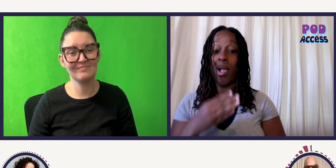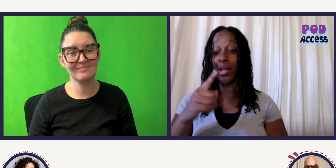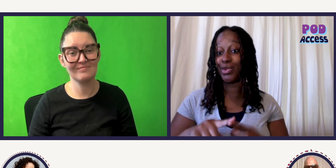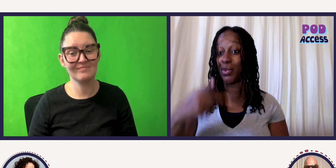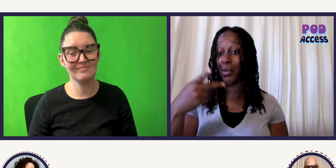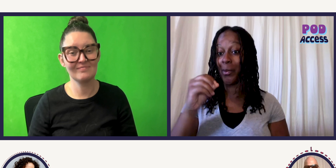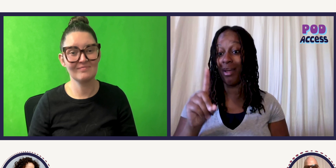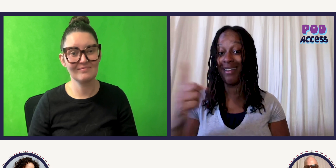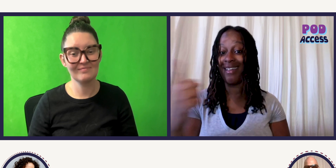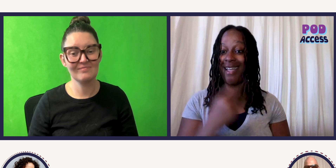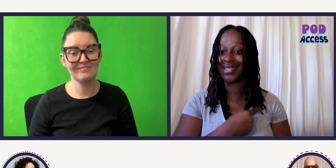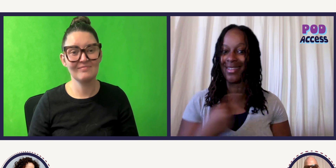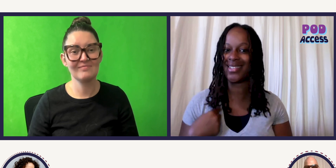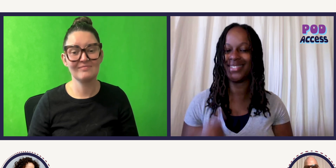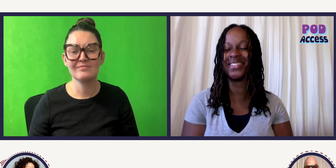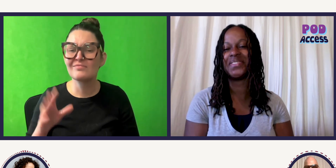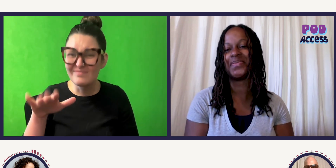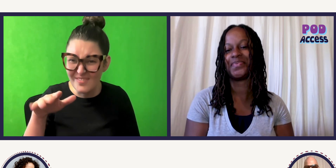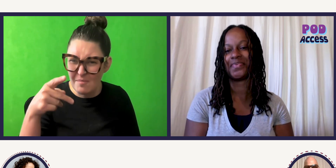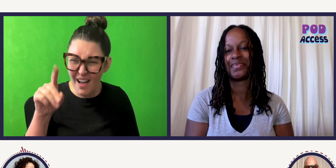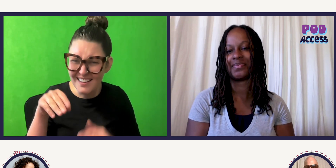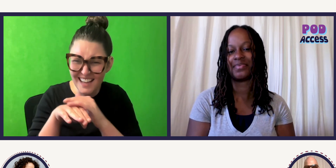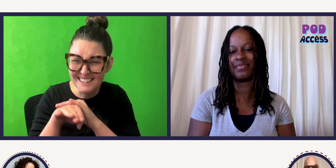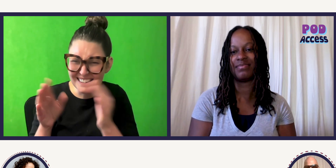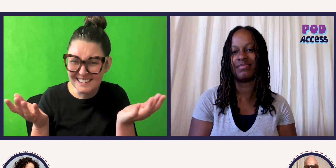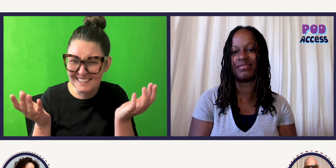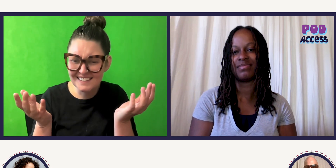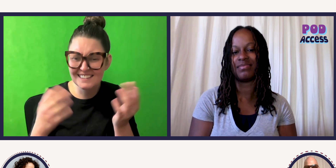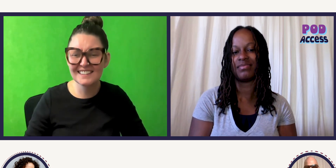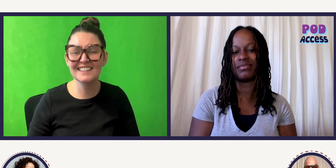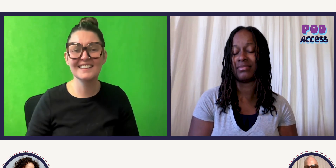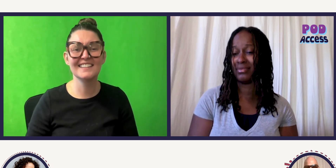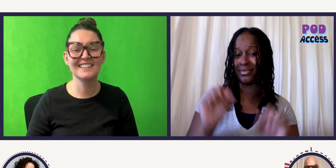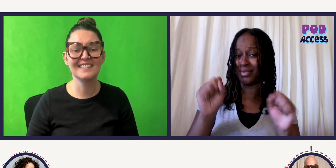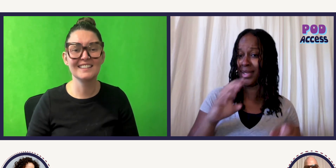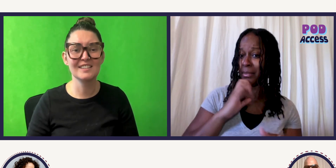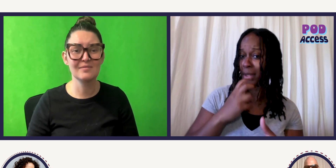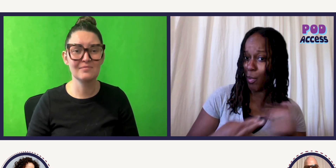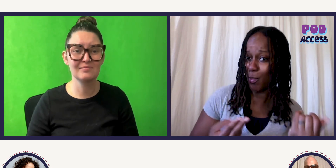Welcome to POD Ask Us. Isn’t it POD Access? Can’t it be both?